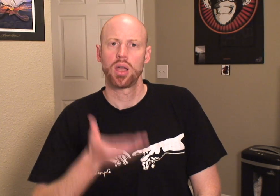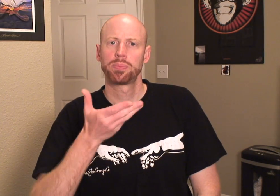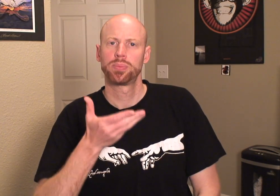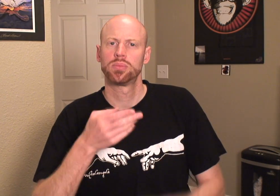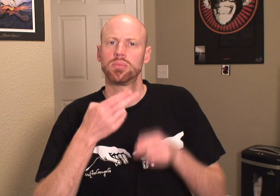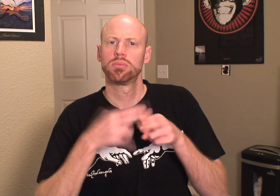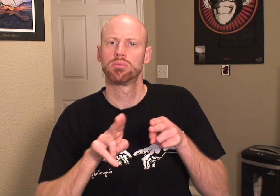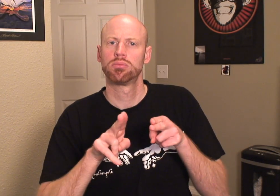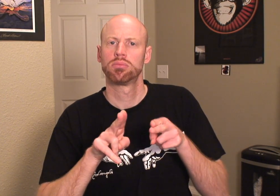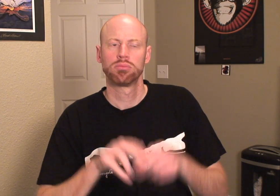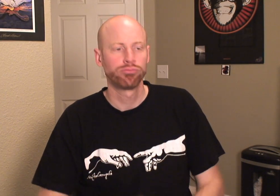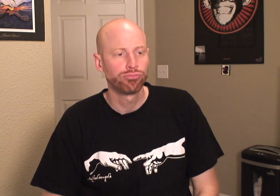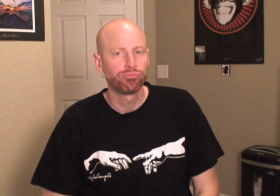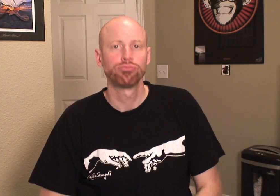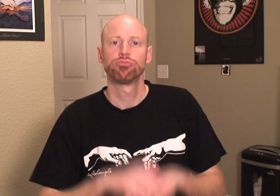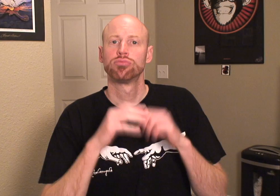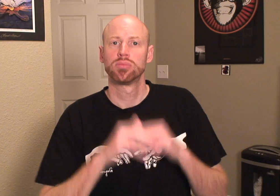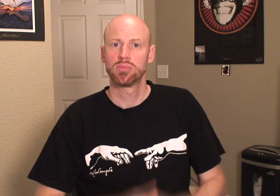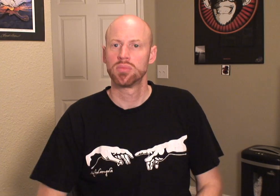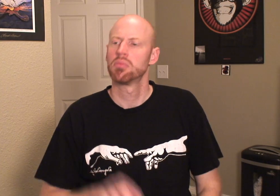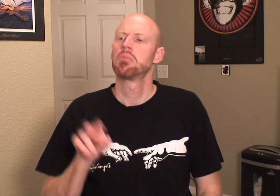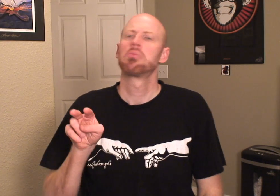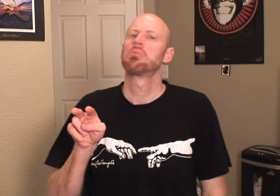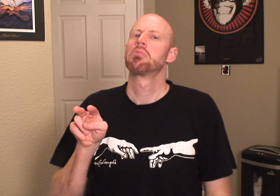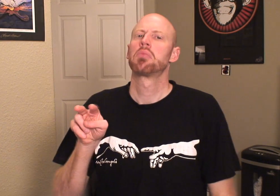this is generally understood to mean that s/he